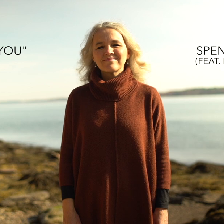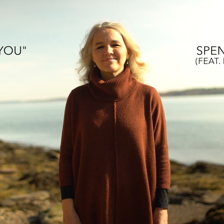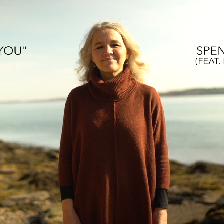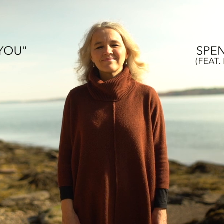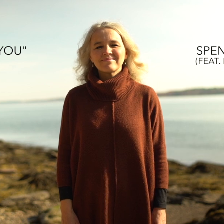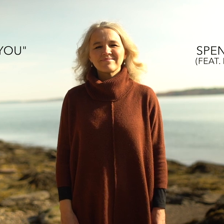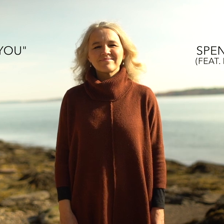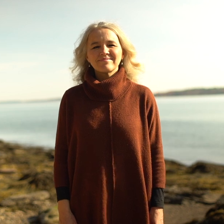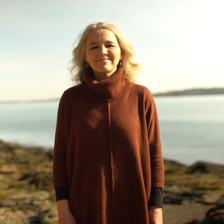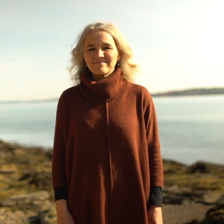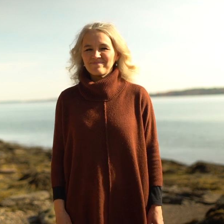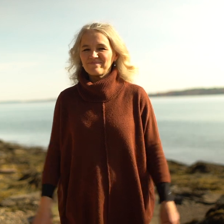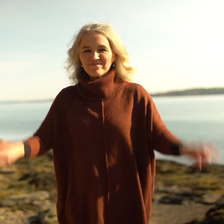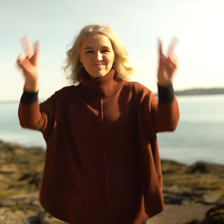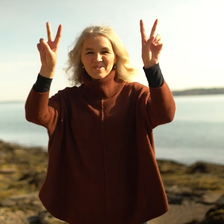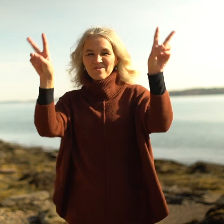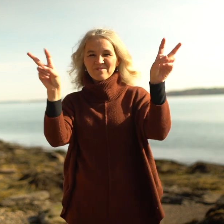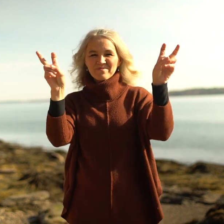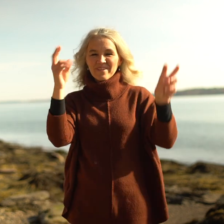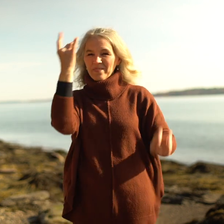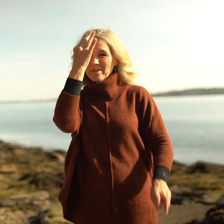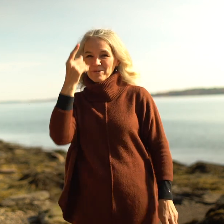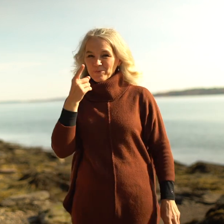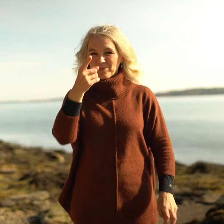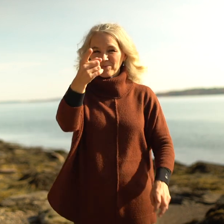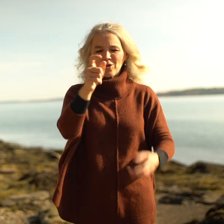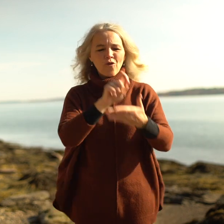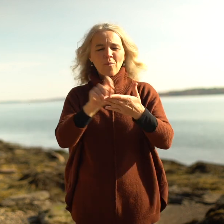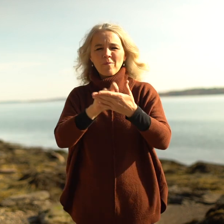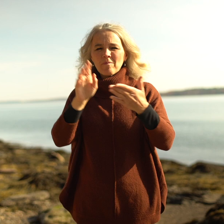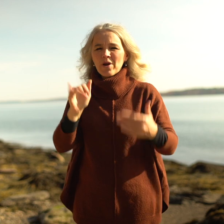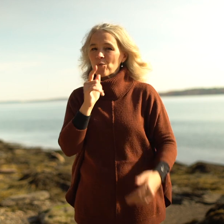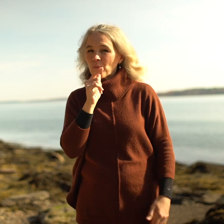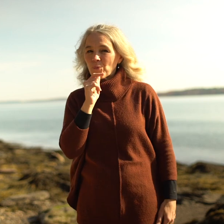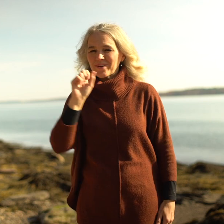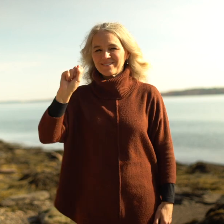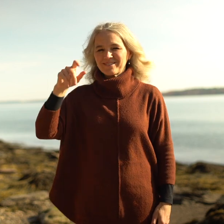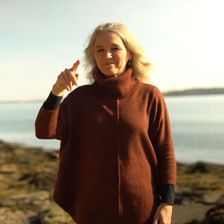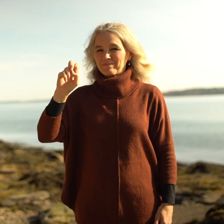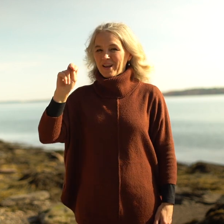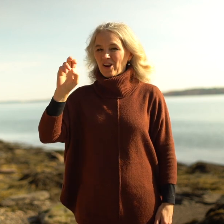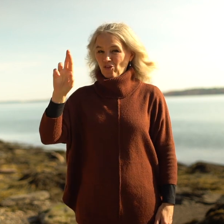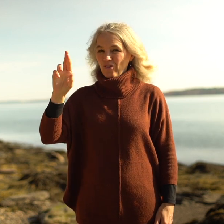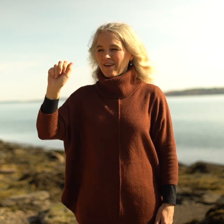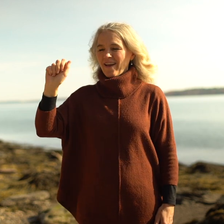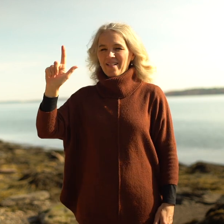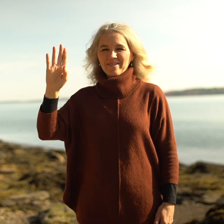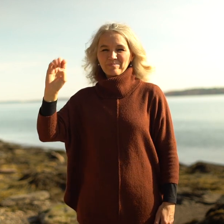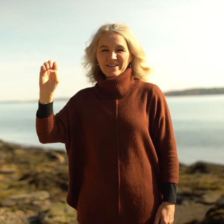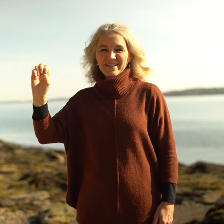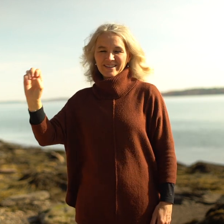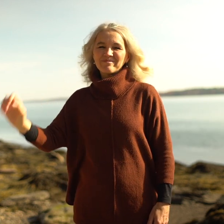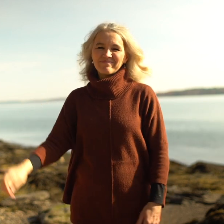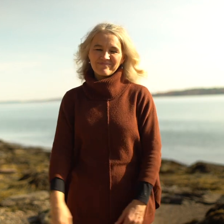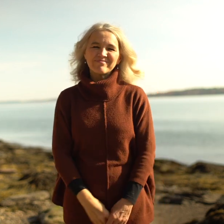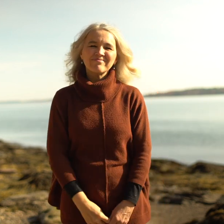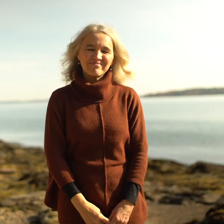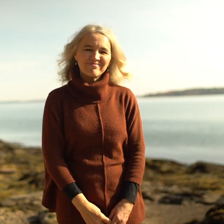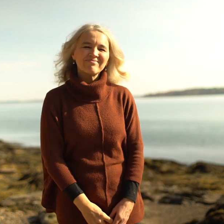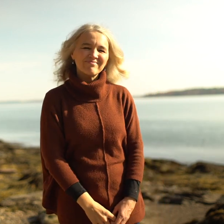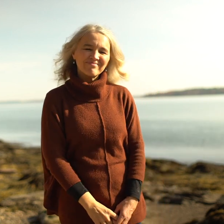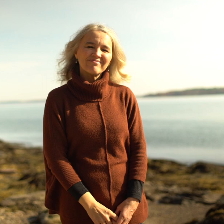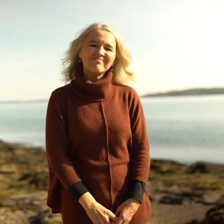[keyboard solo]